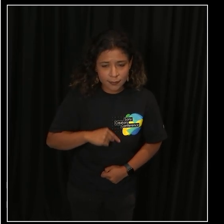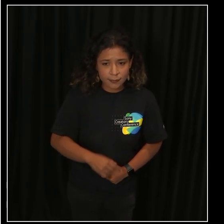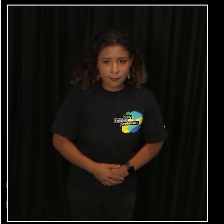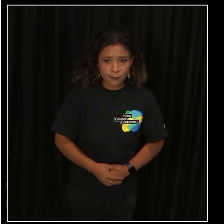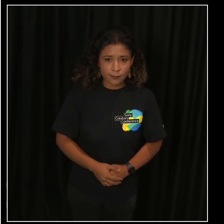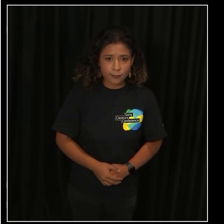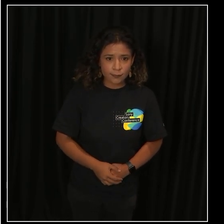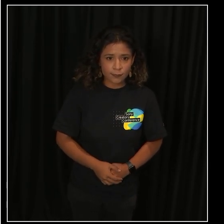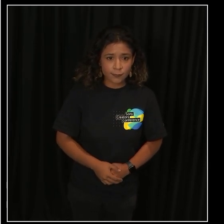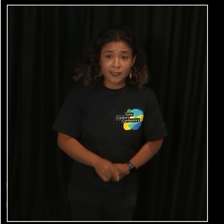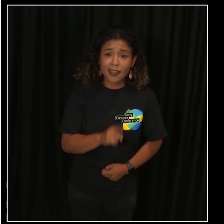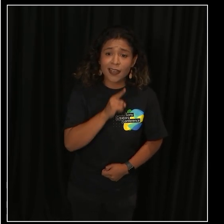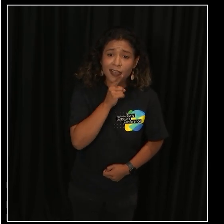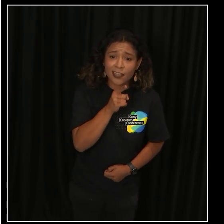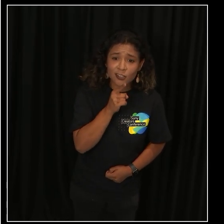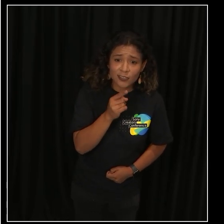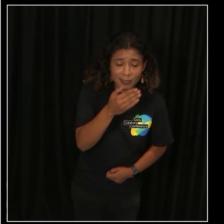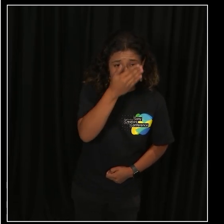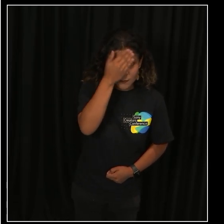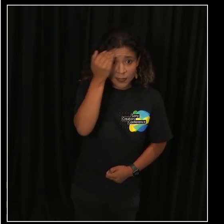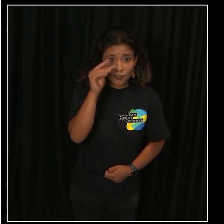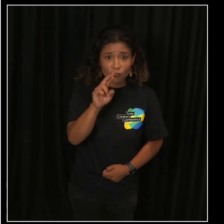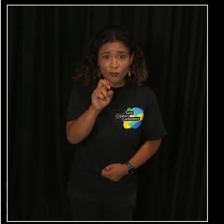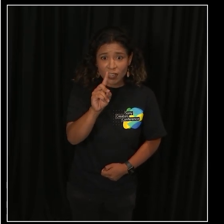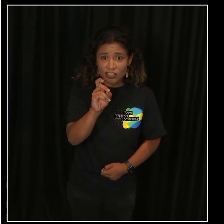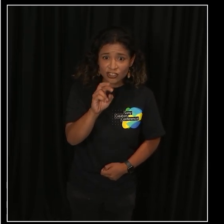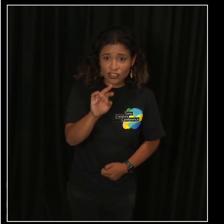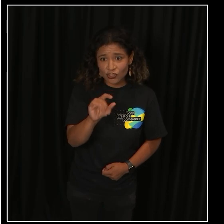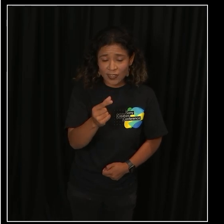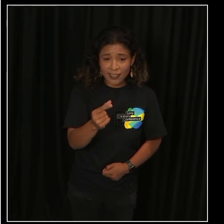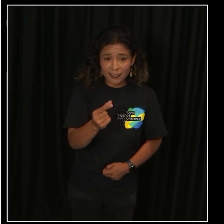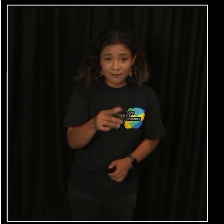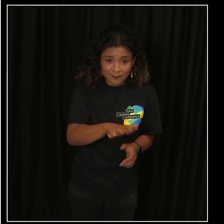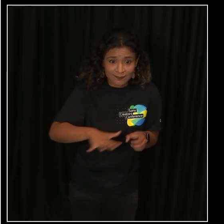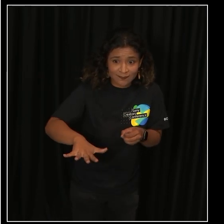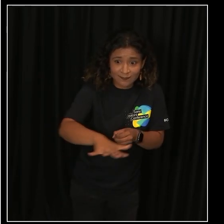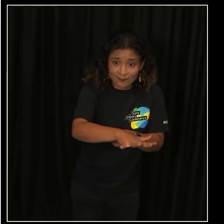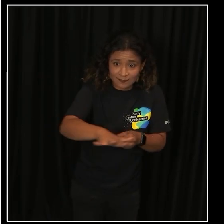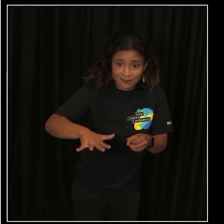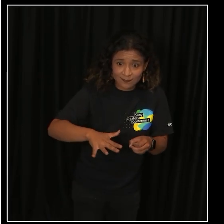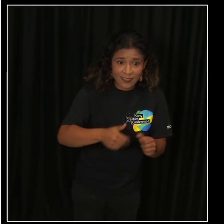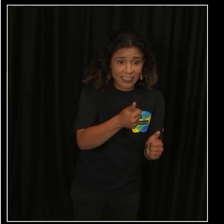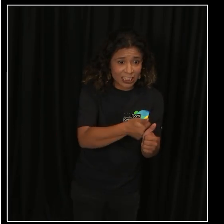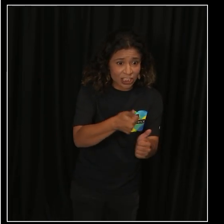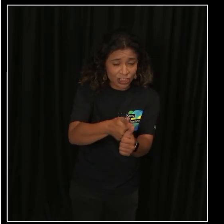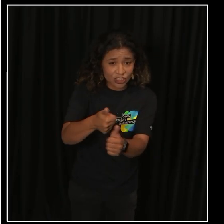Actually, due to the nonlinearity of their render space, there each of the source rendered image